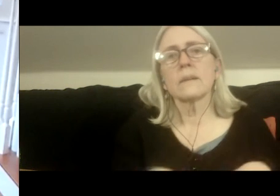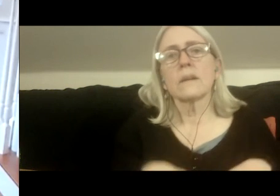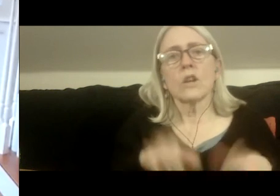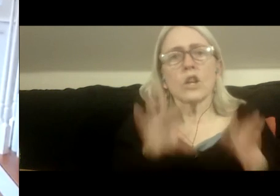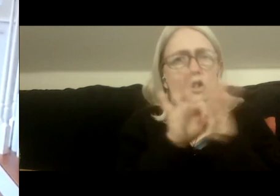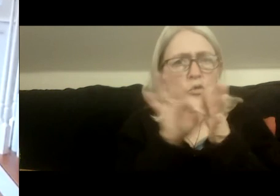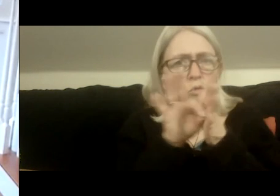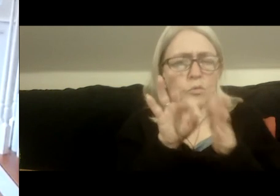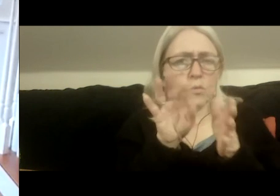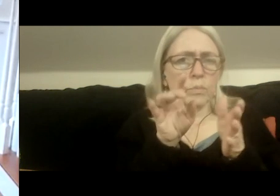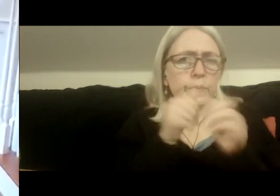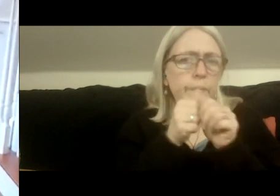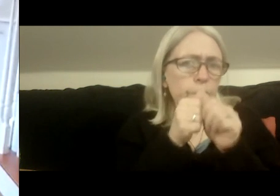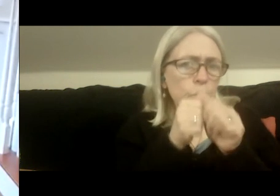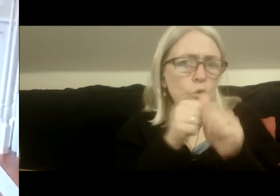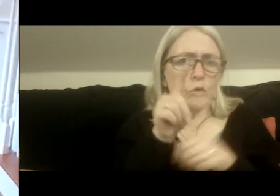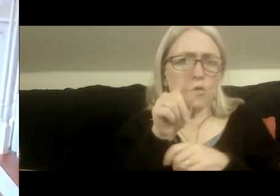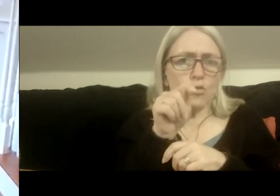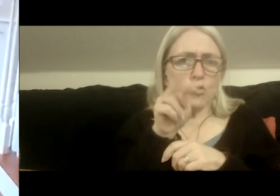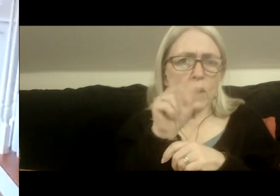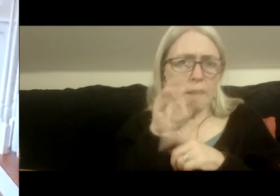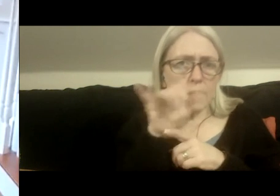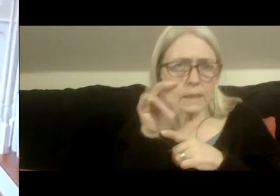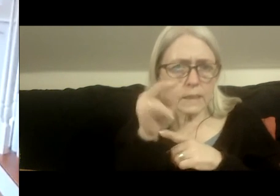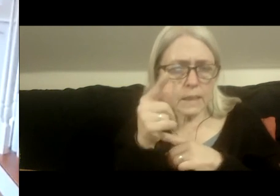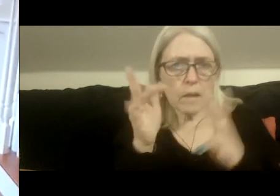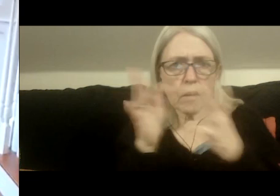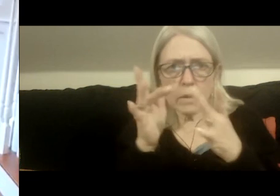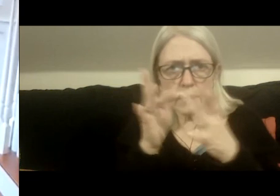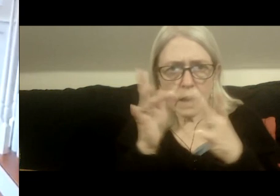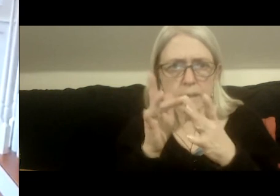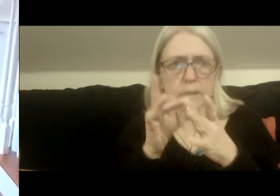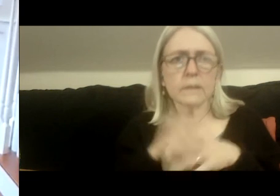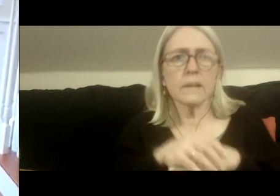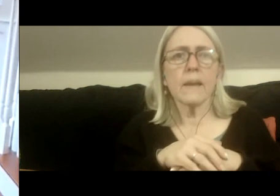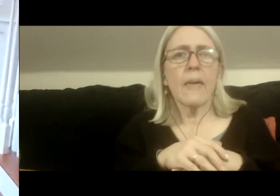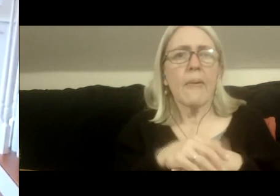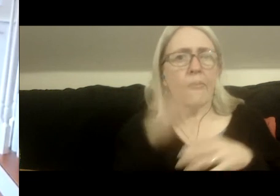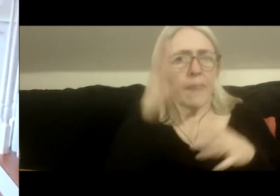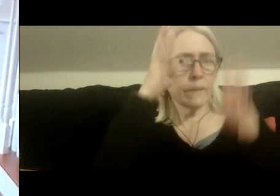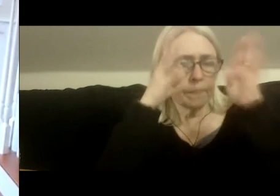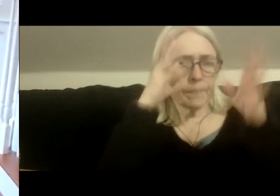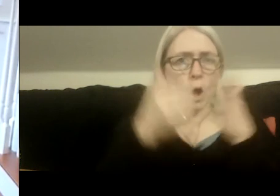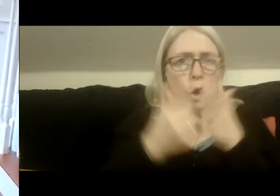They created a new leave of absence, new child care subsidies, staff voluntary work share,